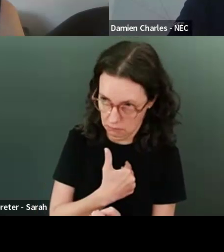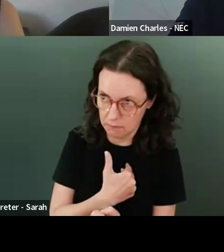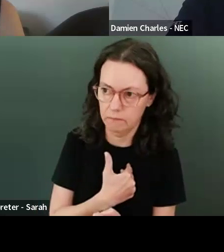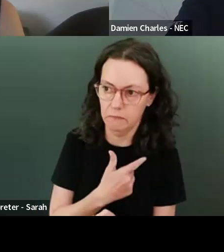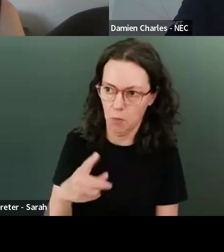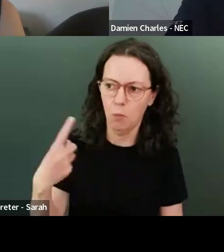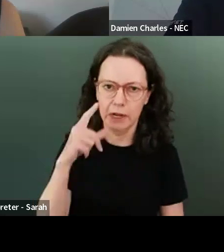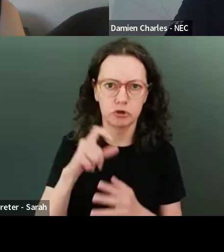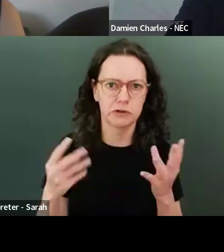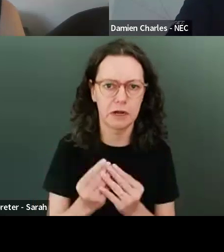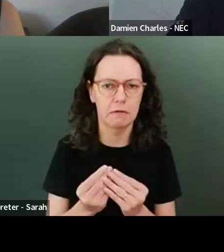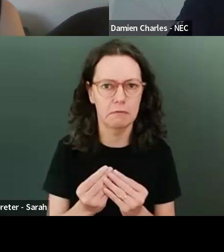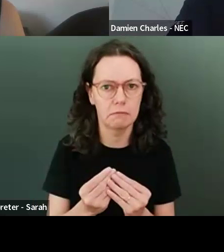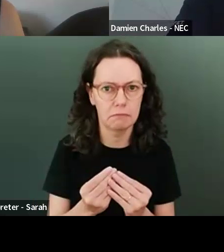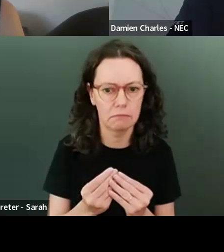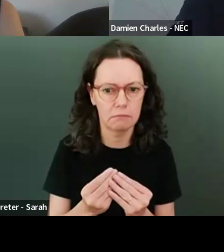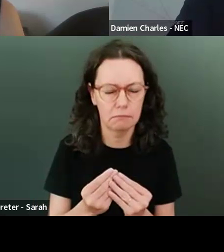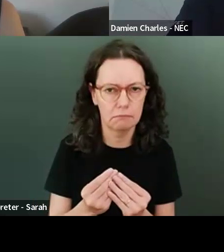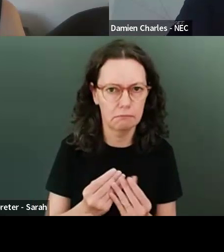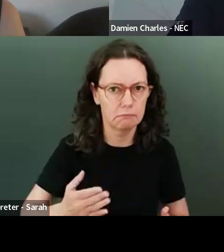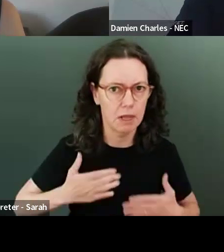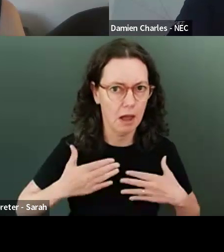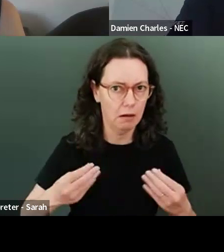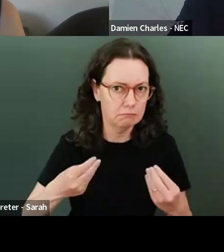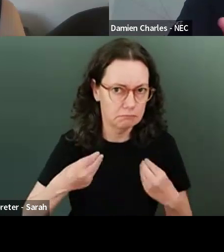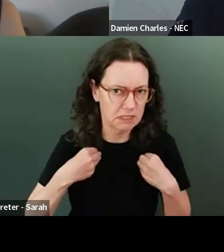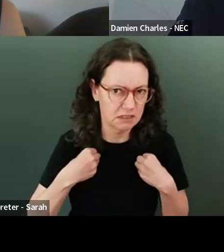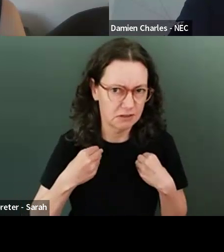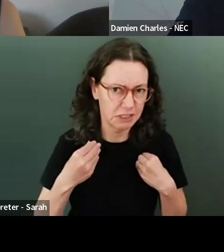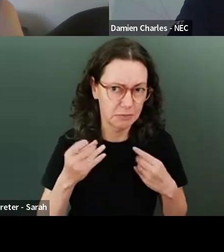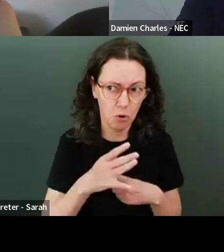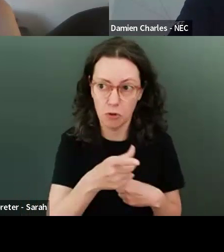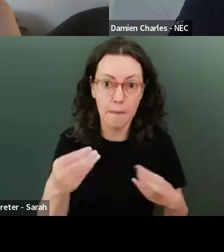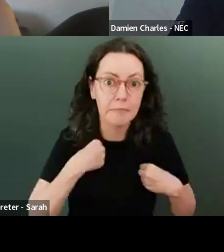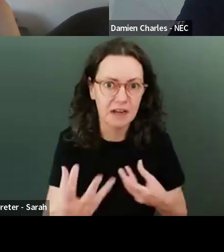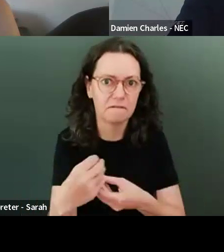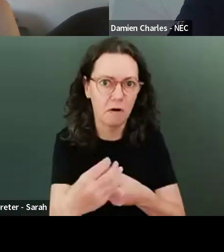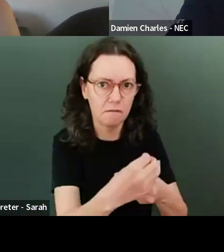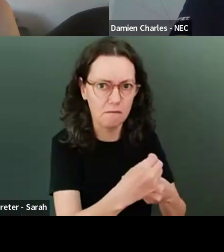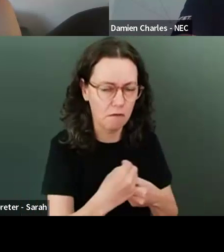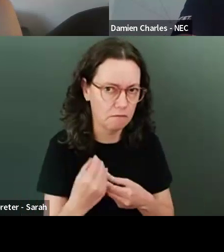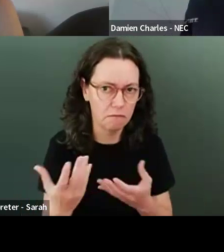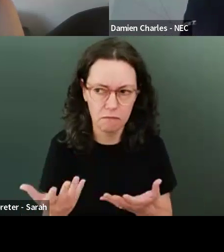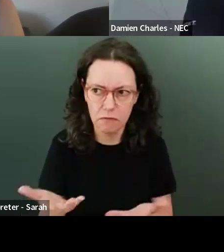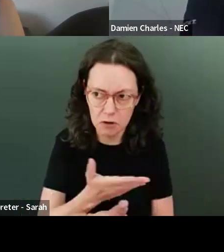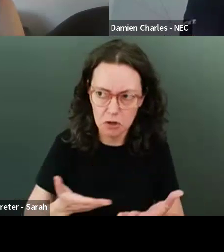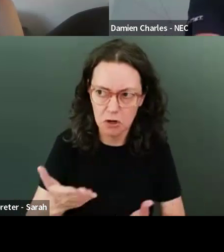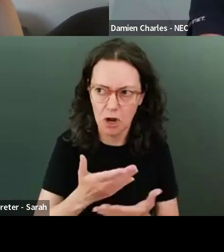think you know as from an industry perspective it's important for industry involvement and I think everything leads